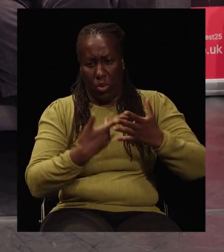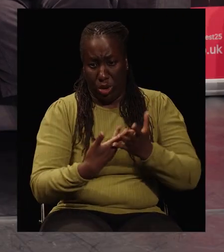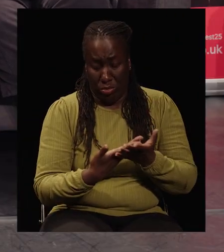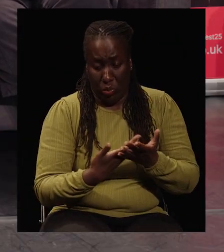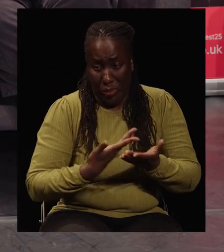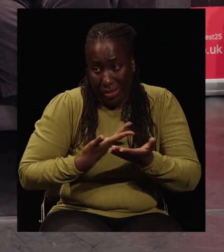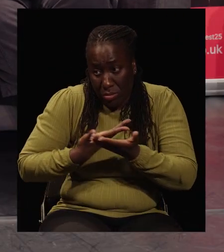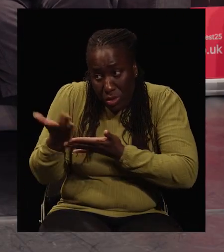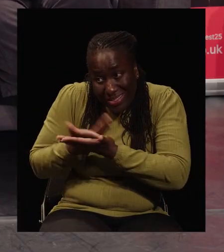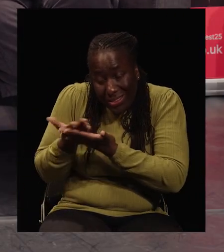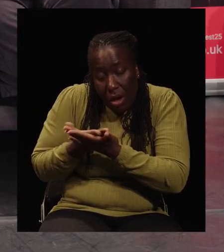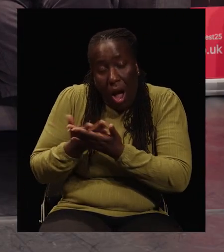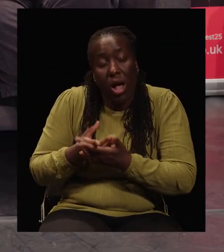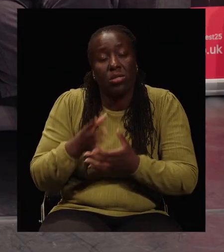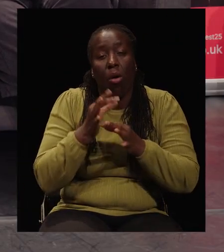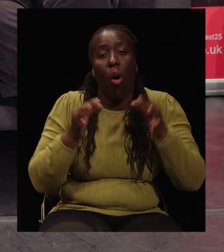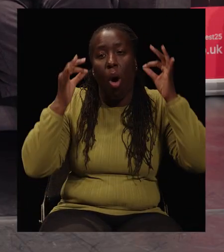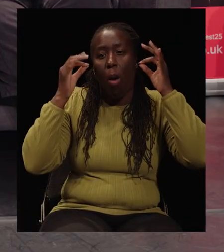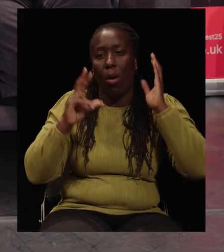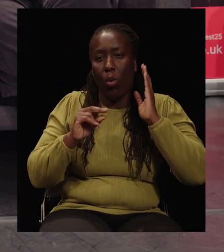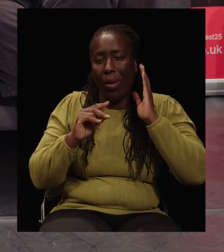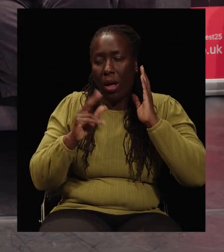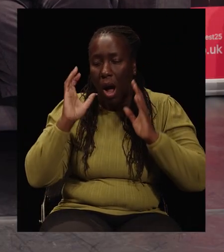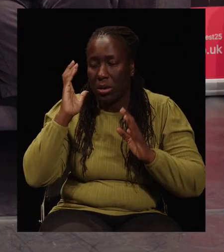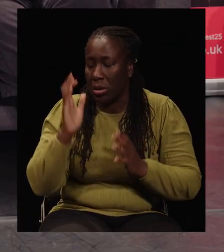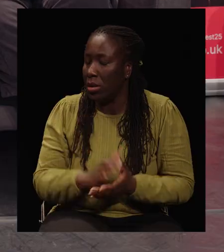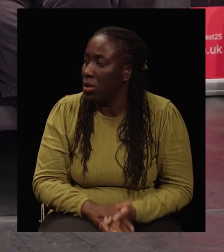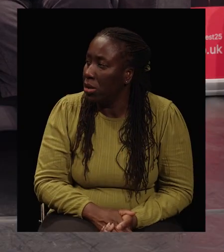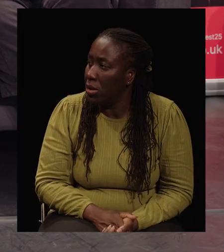and I say this with great trepidation is levelling up.